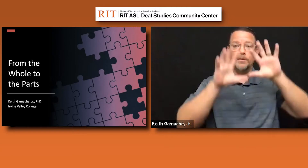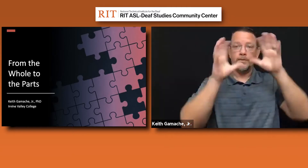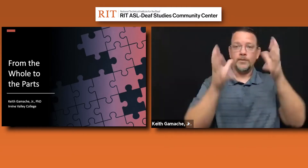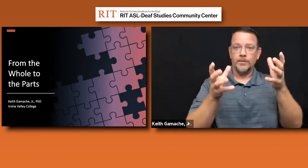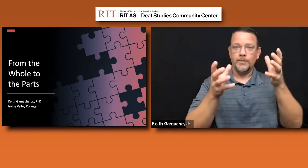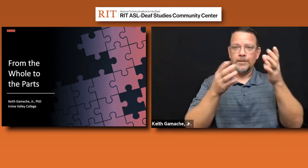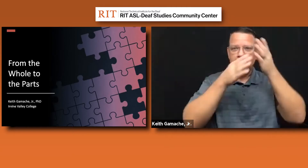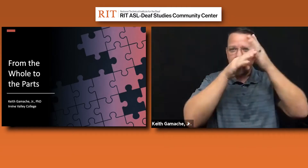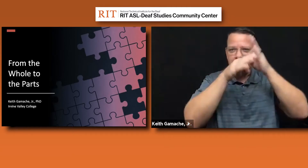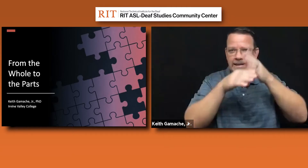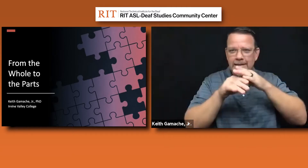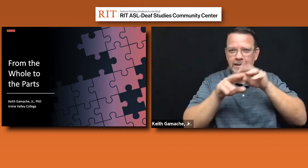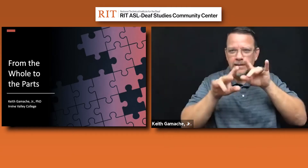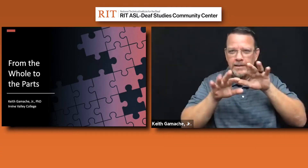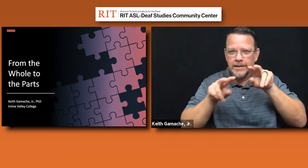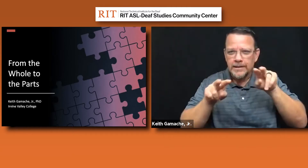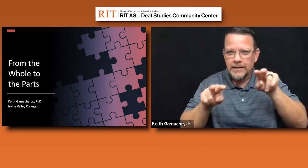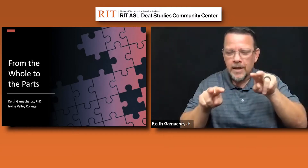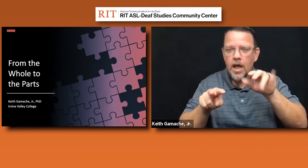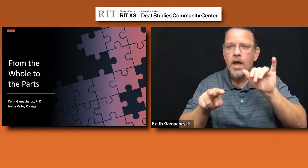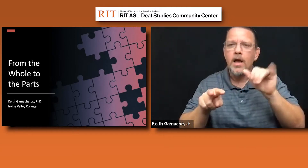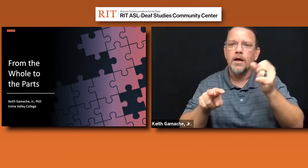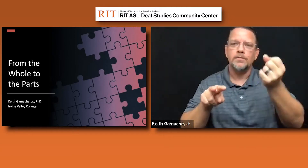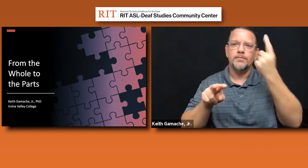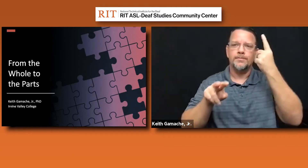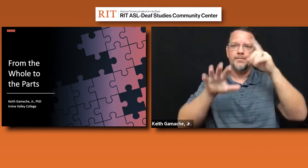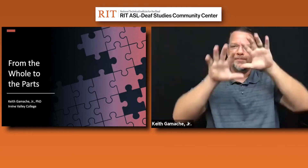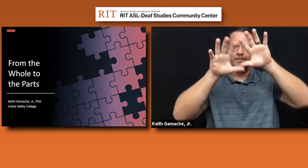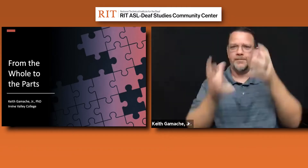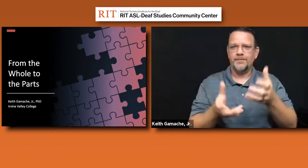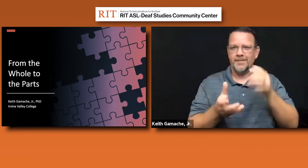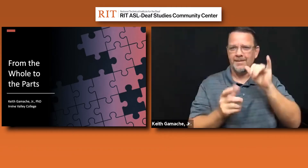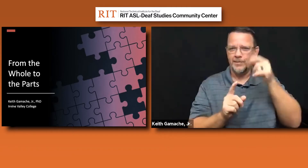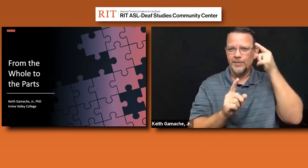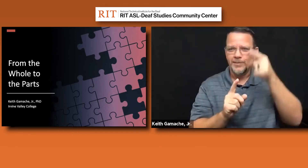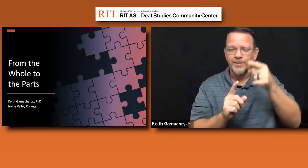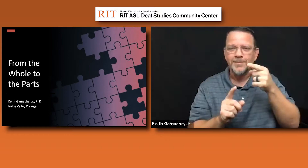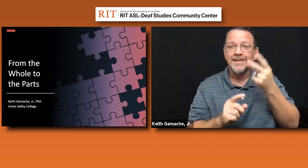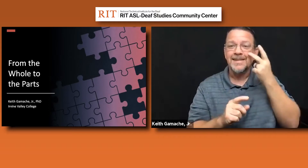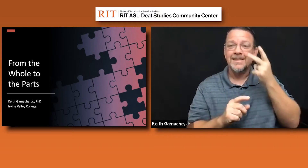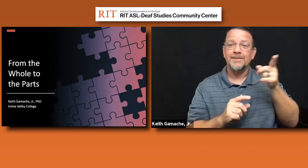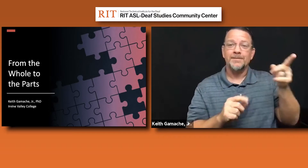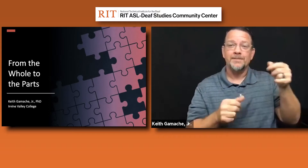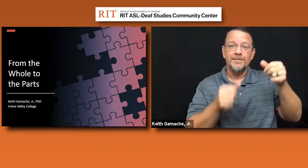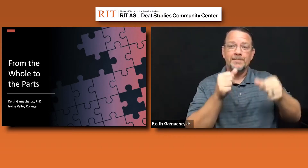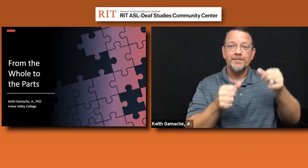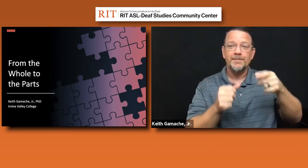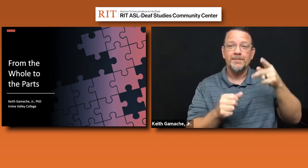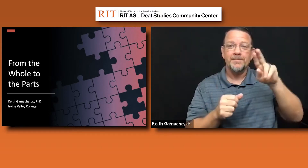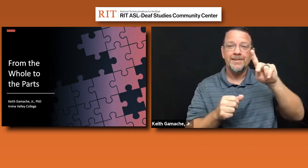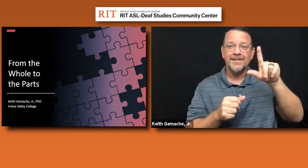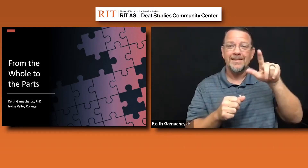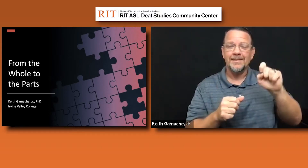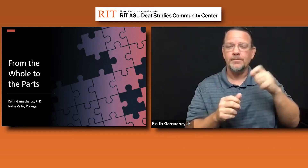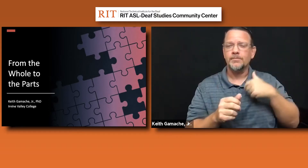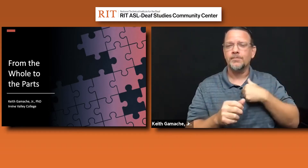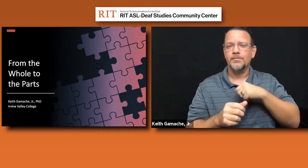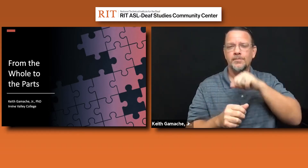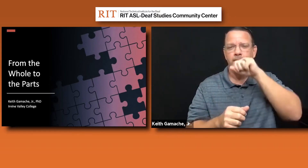So I got my slides here, and, as you can see, from whole to parts is the objective of our presentation today, and, as you can see,